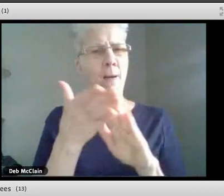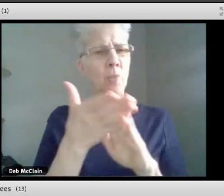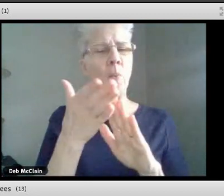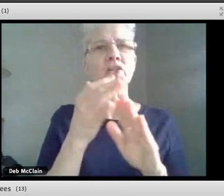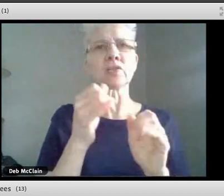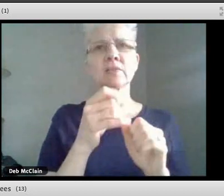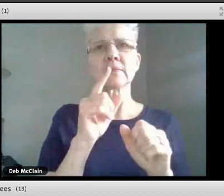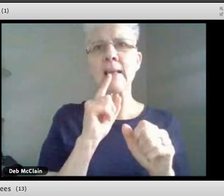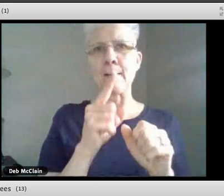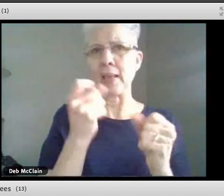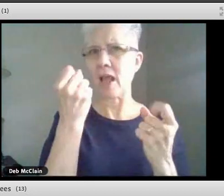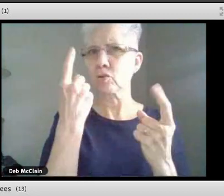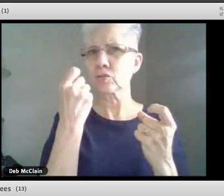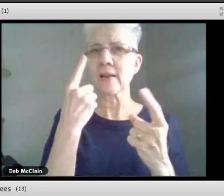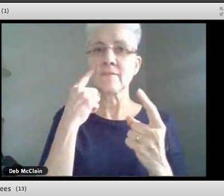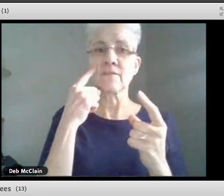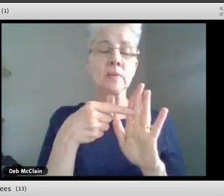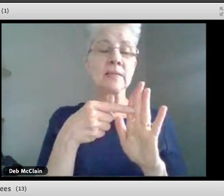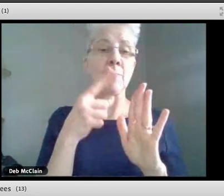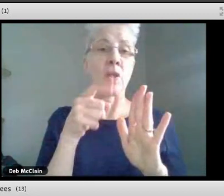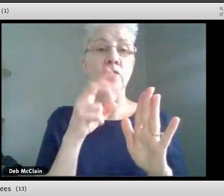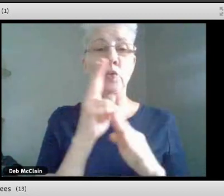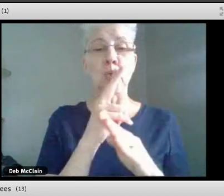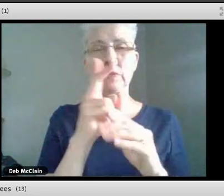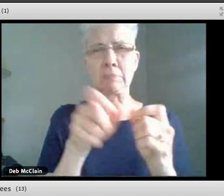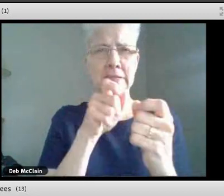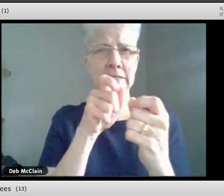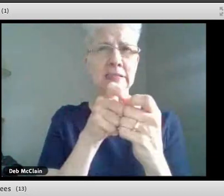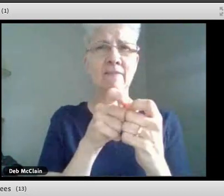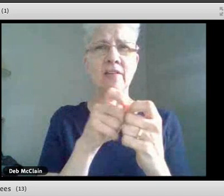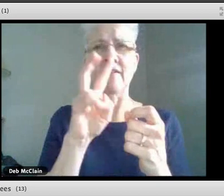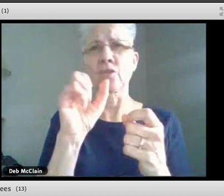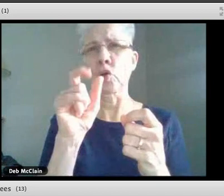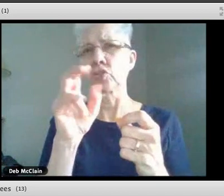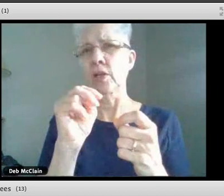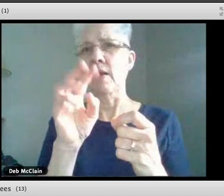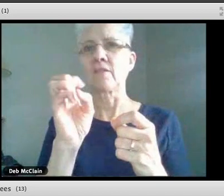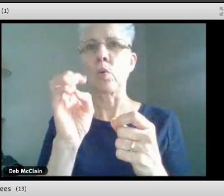So, for instance: "You have to use this specific version of a web browser for this site to work."